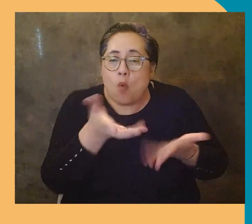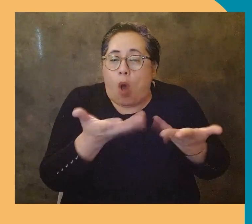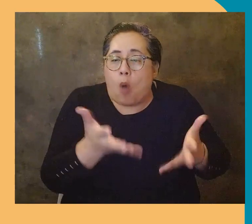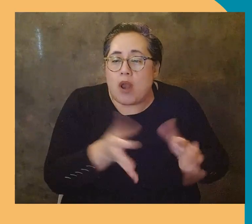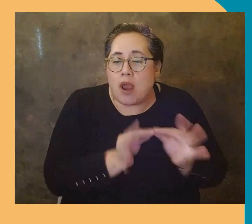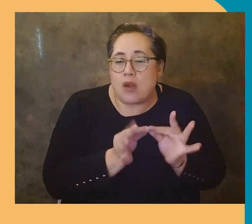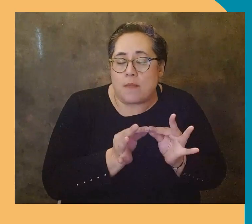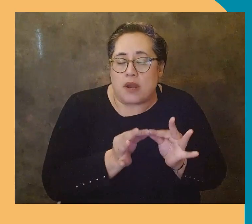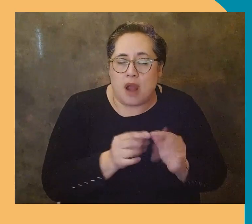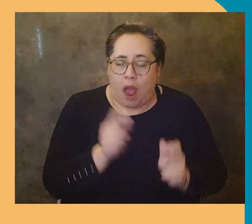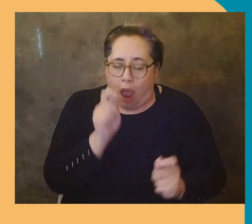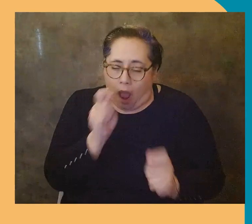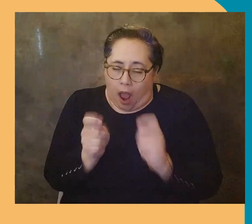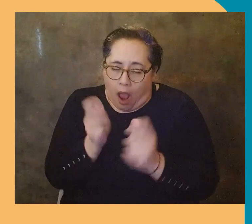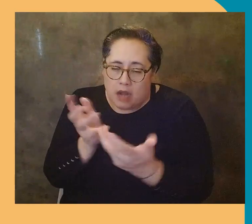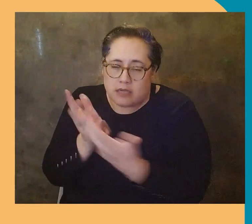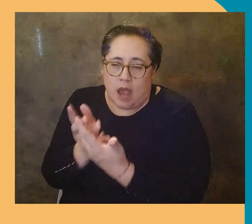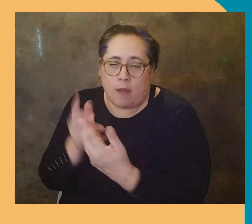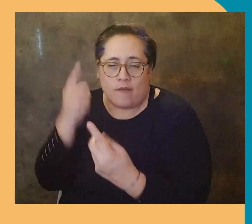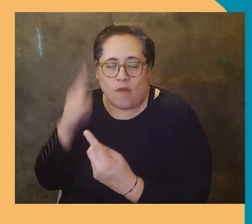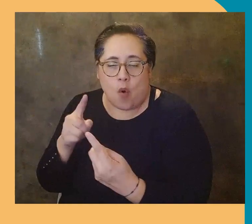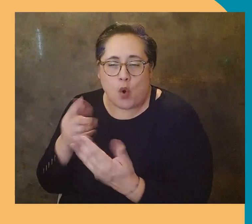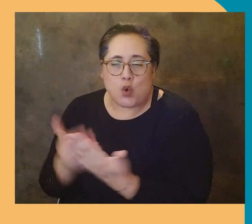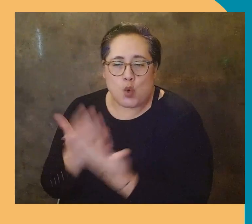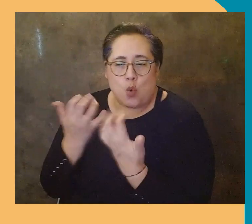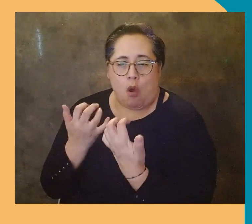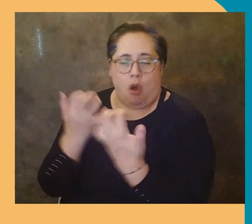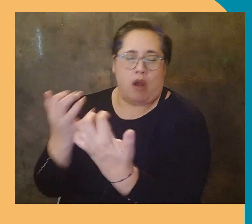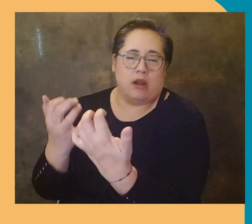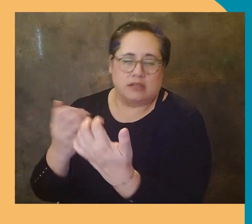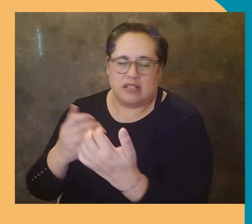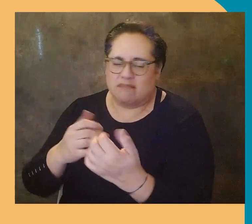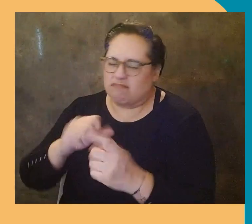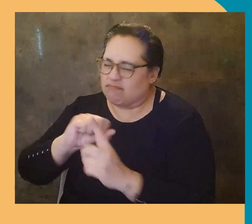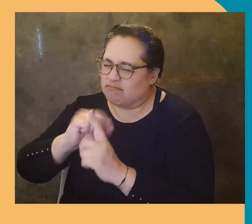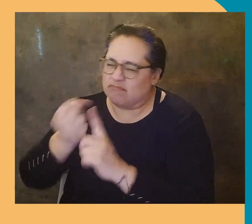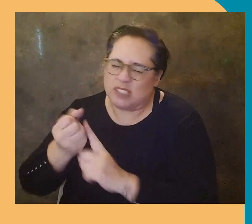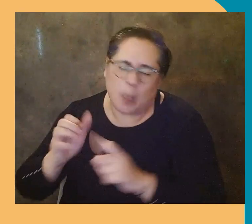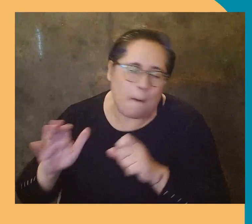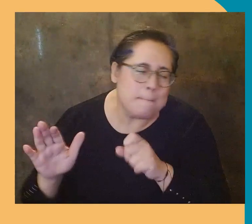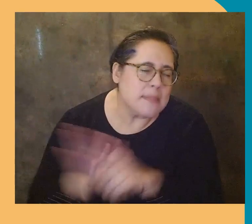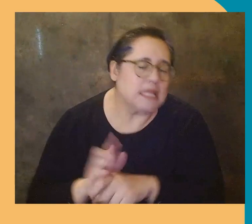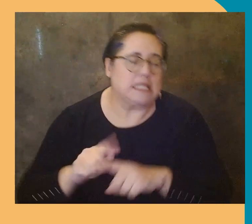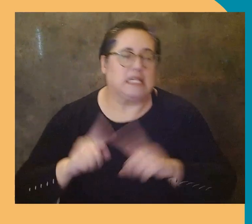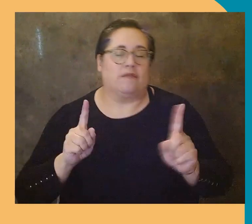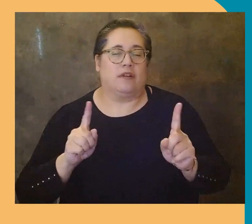Take a message you've already interpreted. Adapt it for a completely different audience or situation.